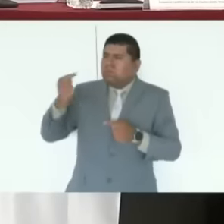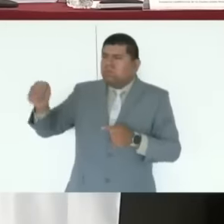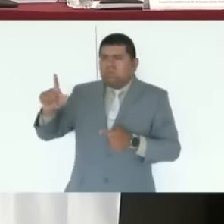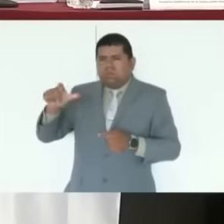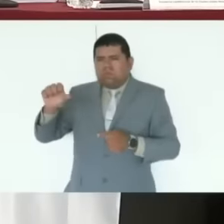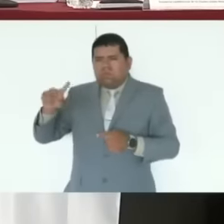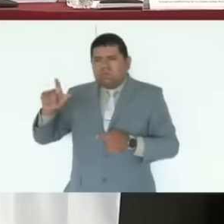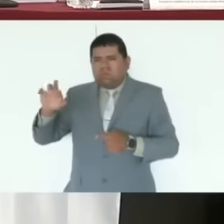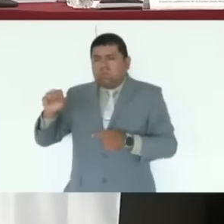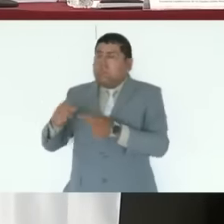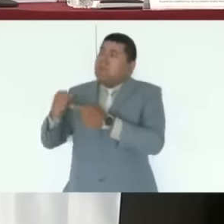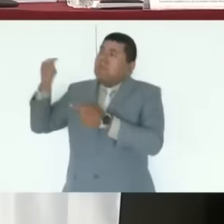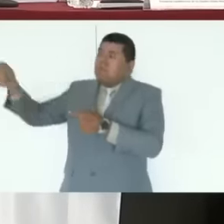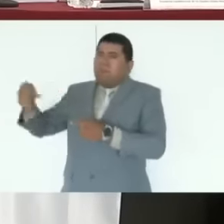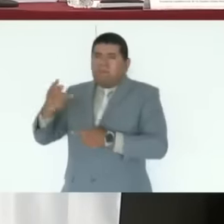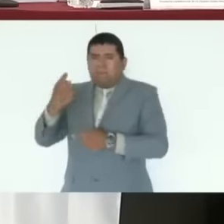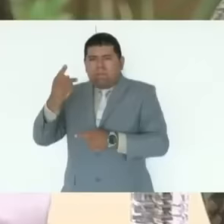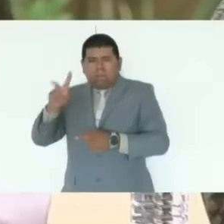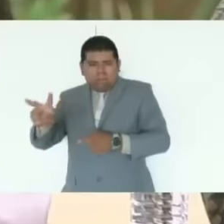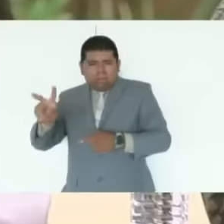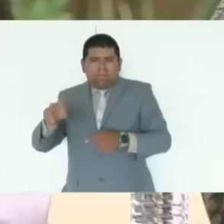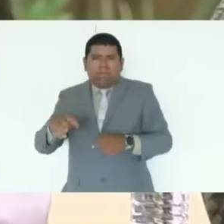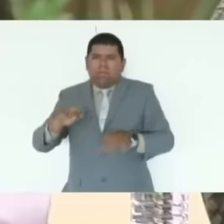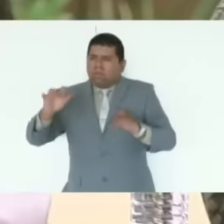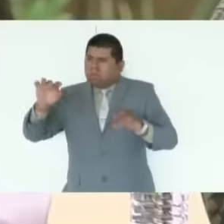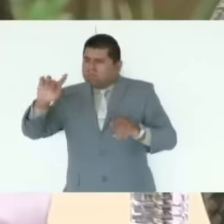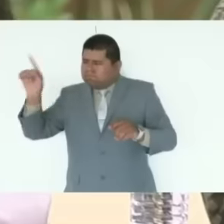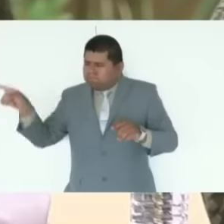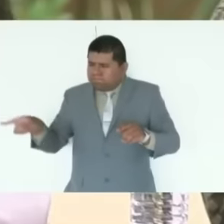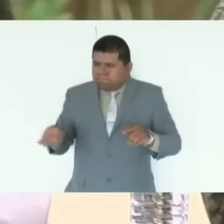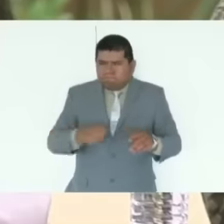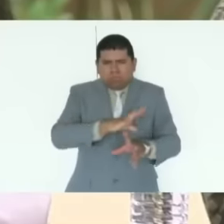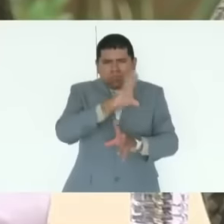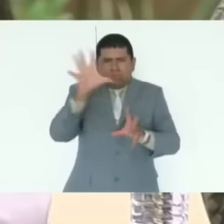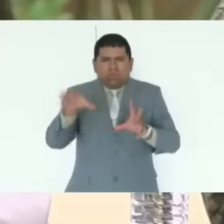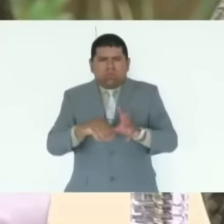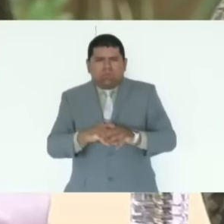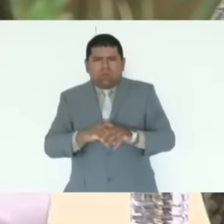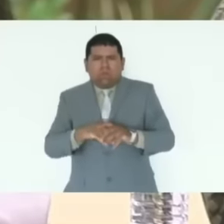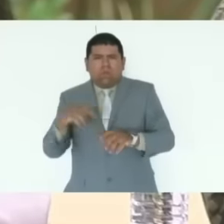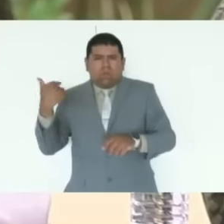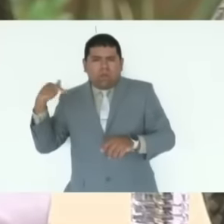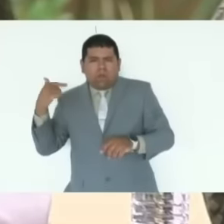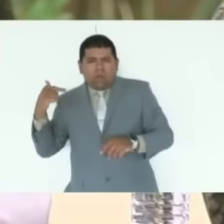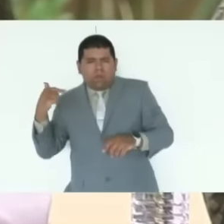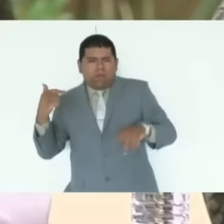which form and complete the Guadalajara Vallarta axis. This high-specification highway system